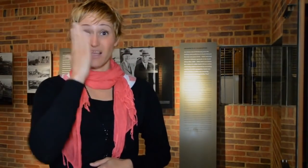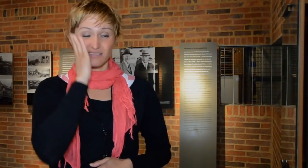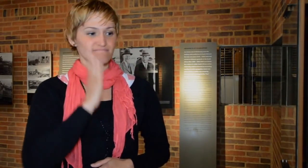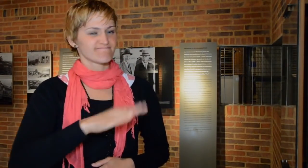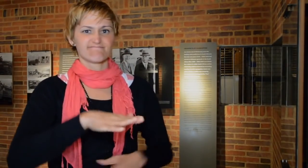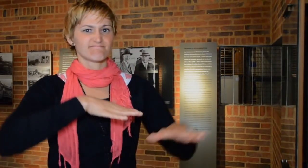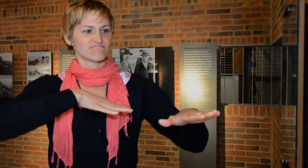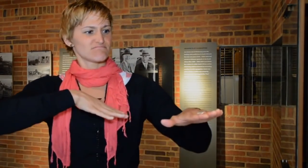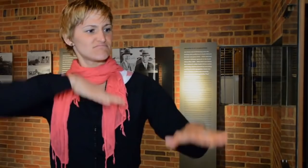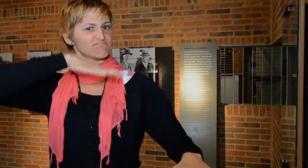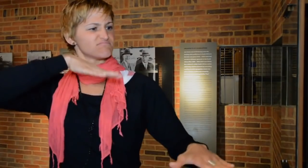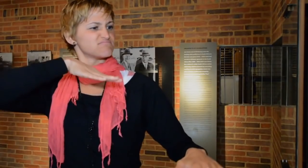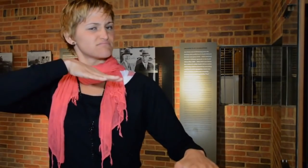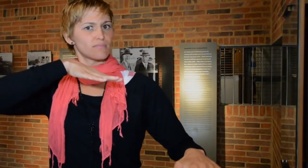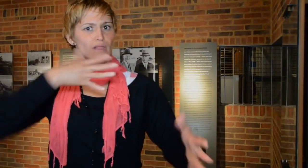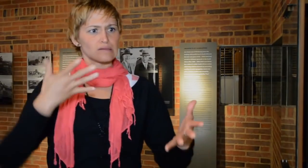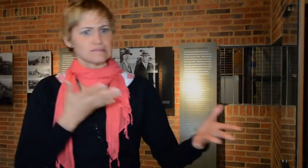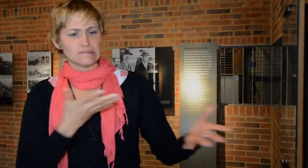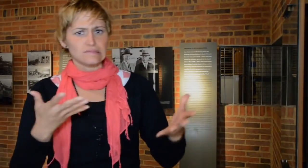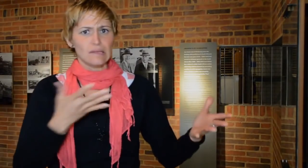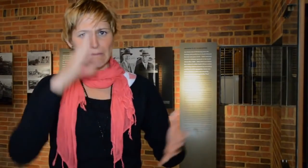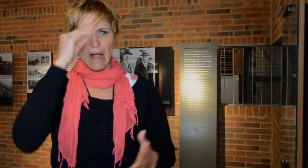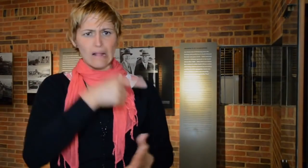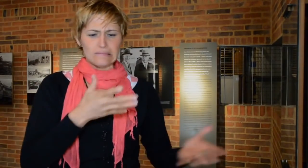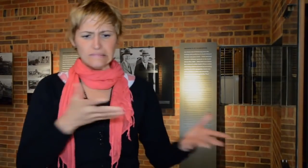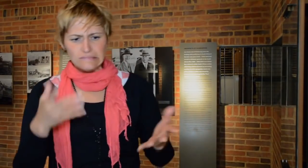the black less than equal so that led